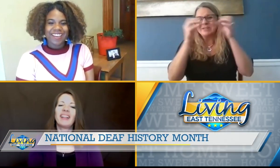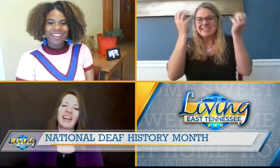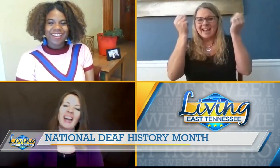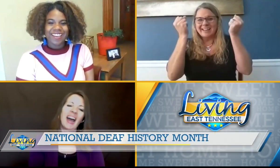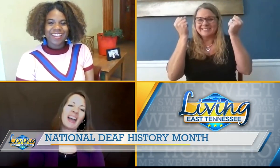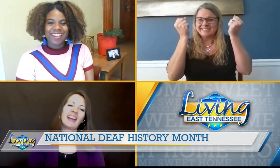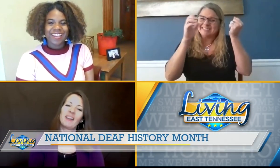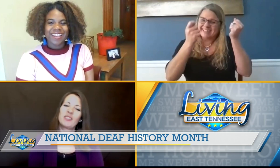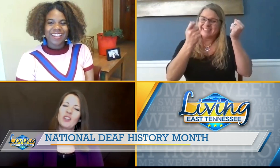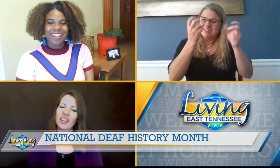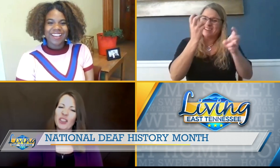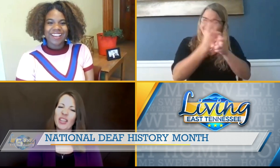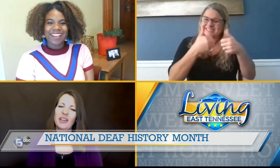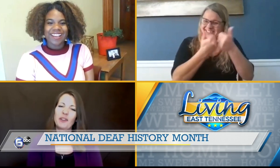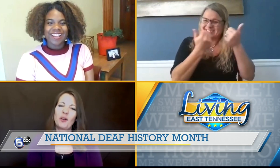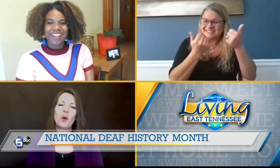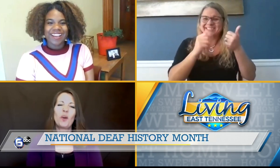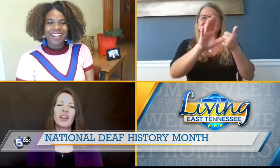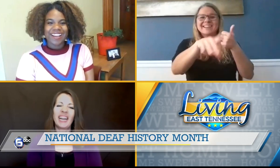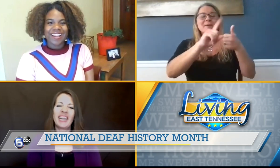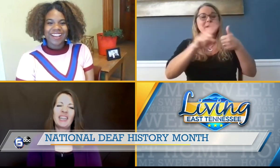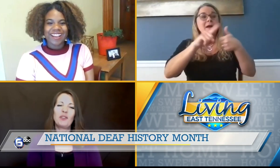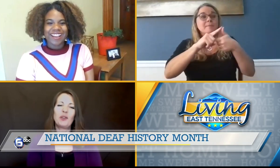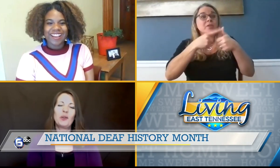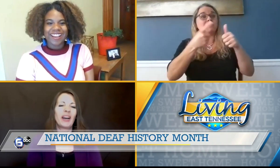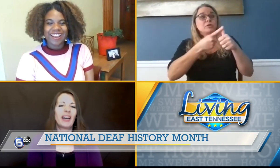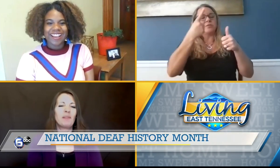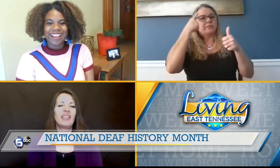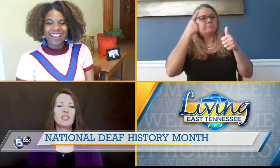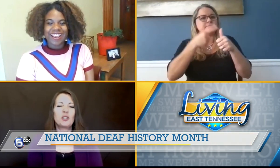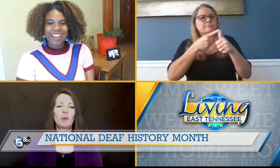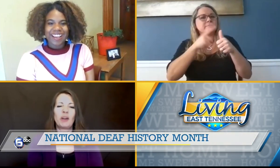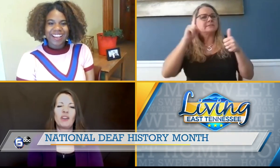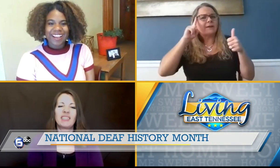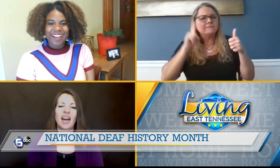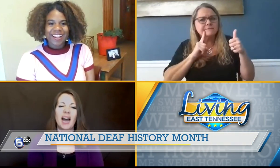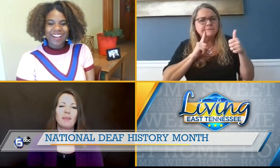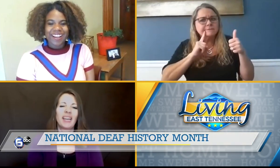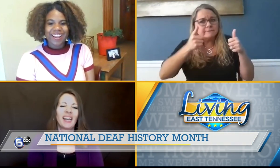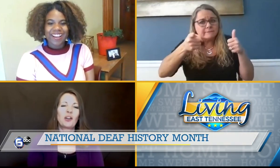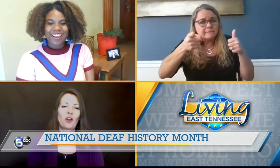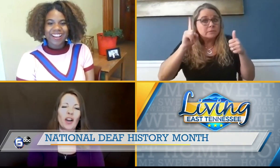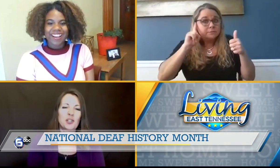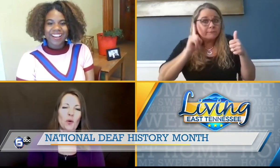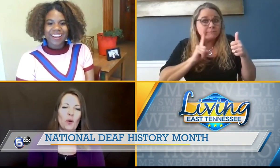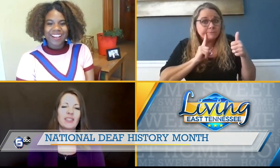PEOPLE KNEW OR GOOD SIGNS FOR THEM TO START WITH?